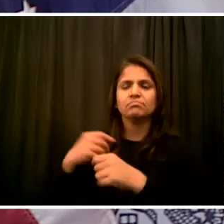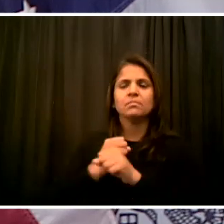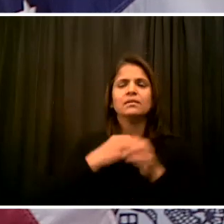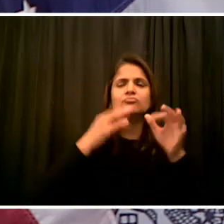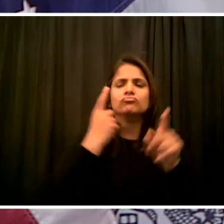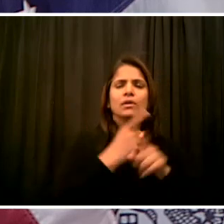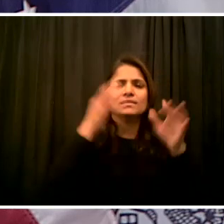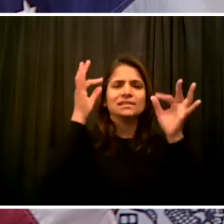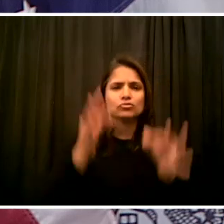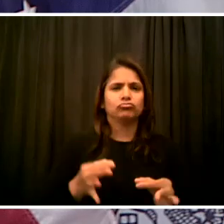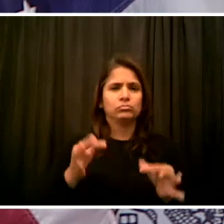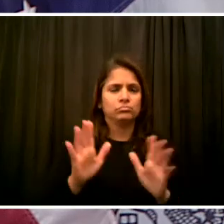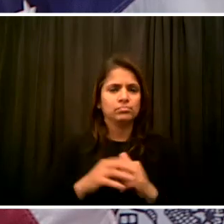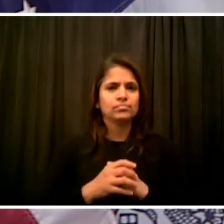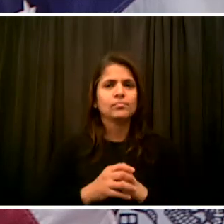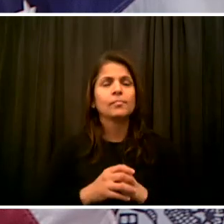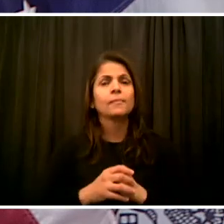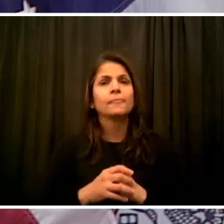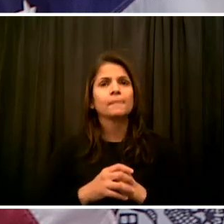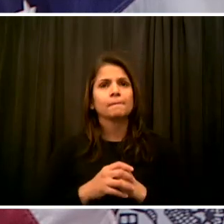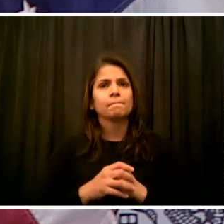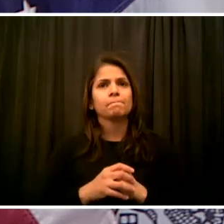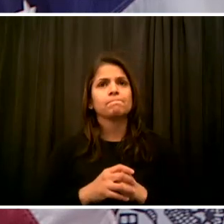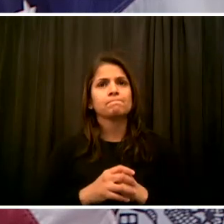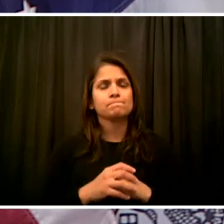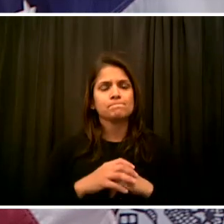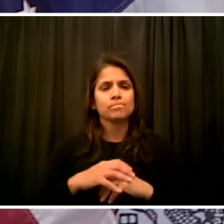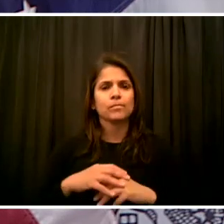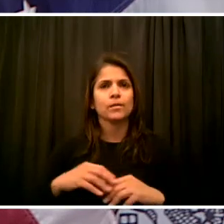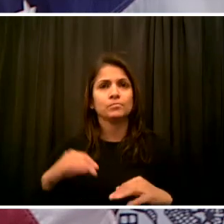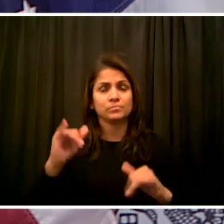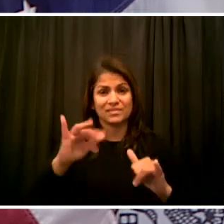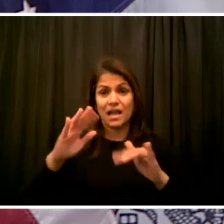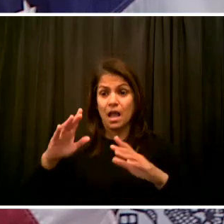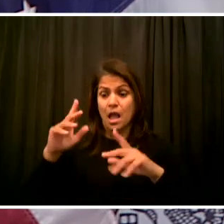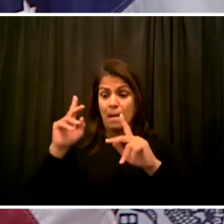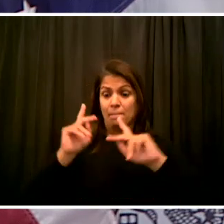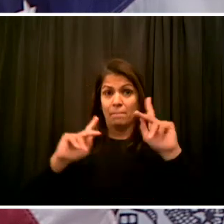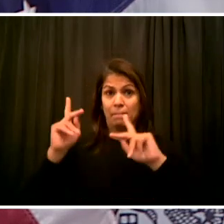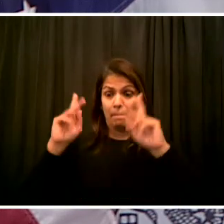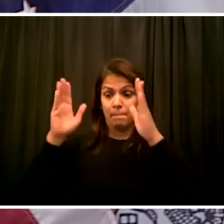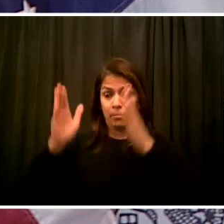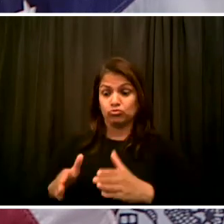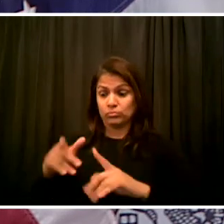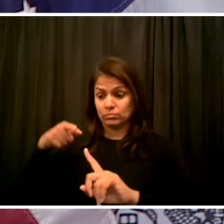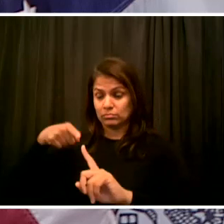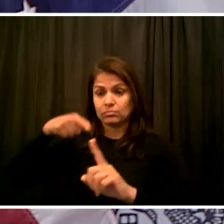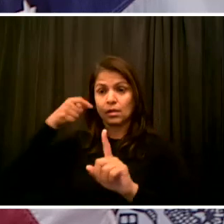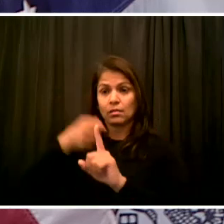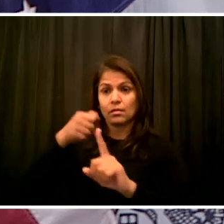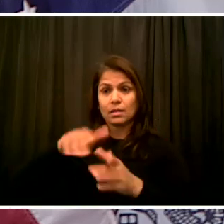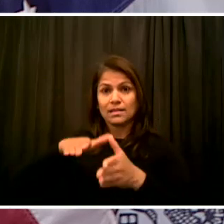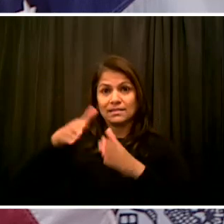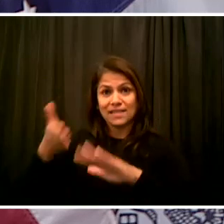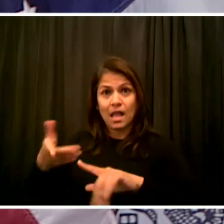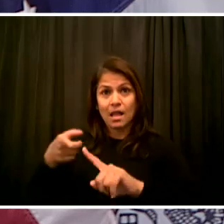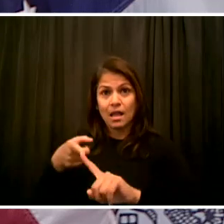BUT IN TERMS OF ANYONE WHO PASSED AW AYIN D.O.C. CUSTODY, WE WANT